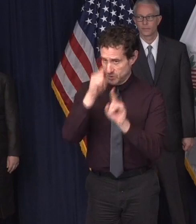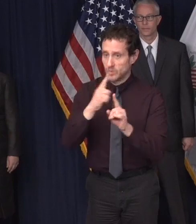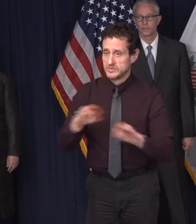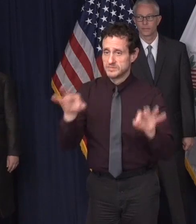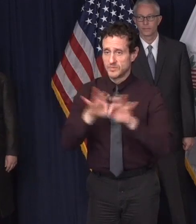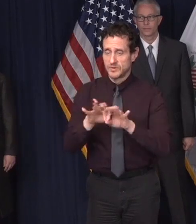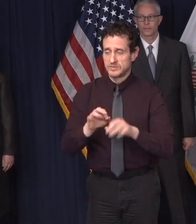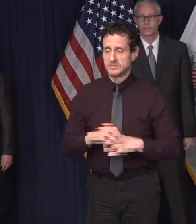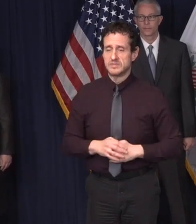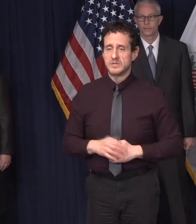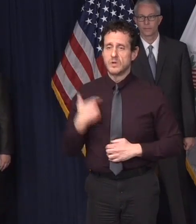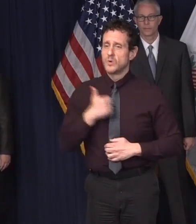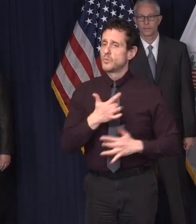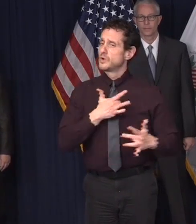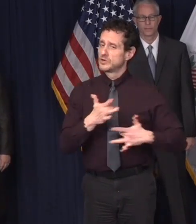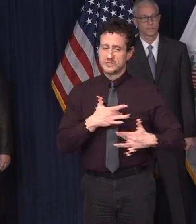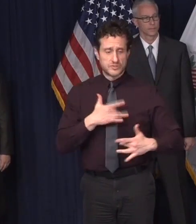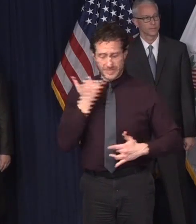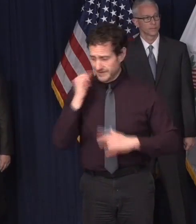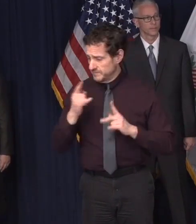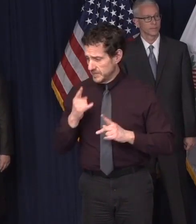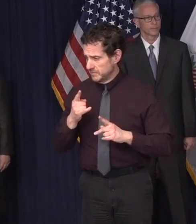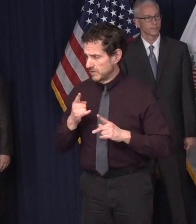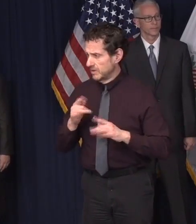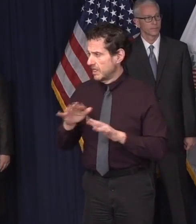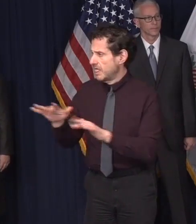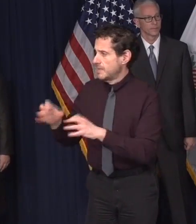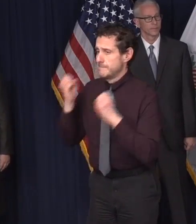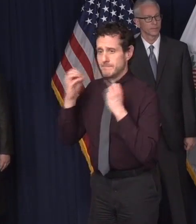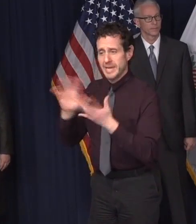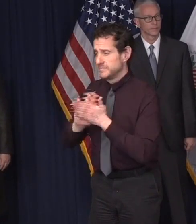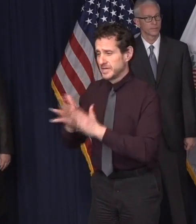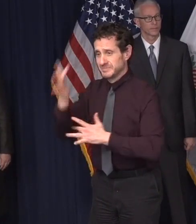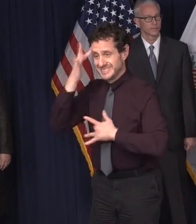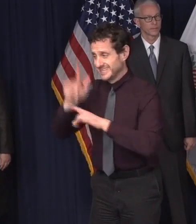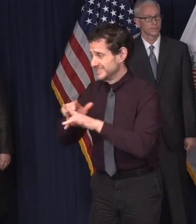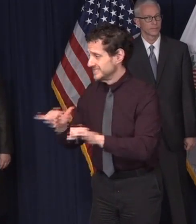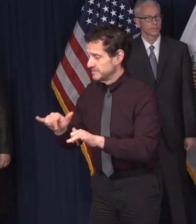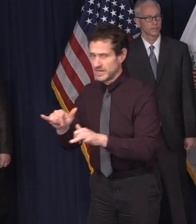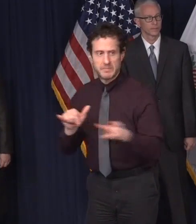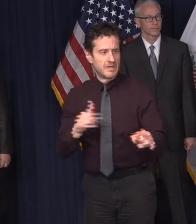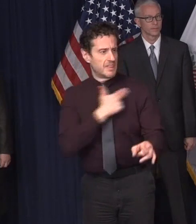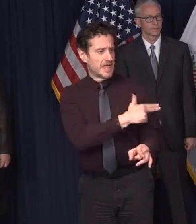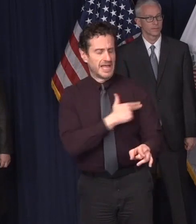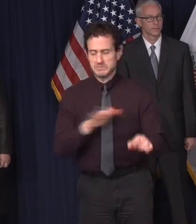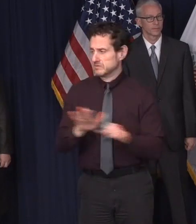GET THE CARE THEY NEED. THAT'S WHY IT'S SO IMPORTANT WE FLATTEN THE CURVE. THE CONCERN IS OUR MEDICAL